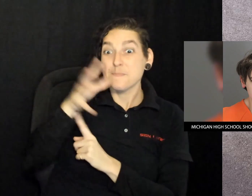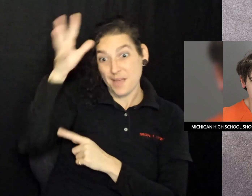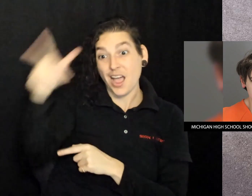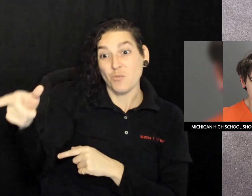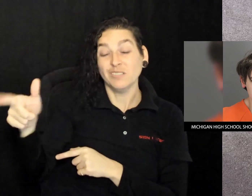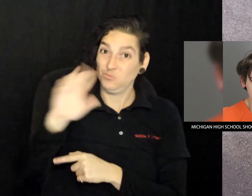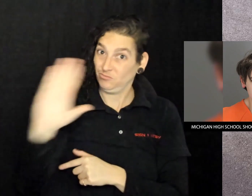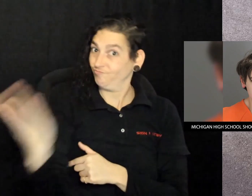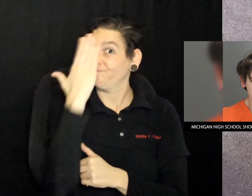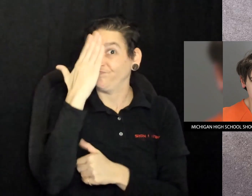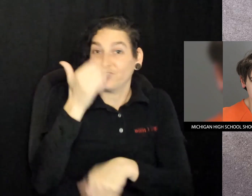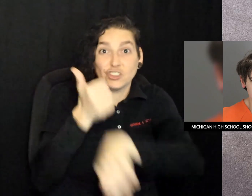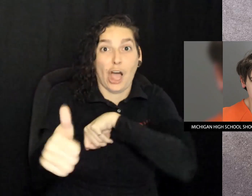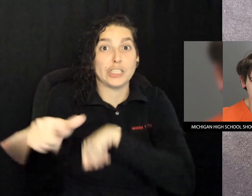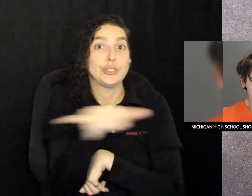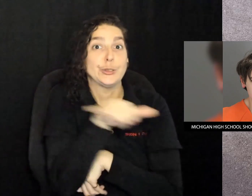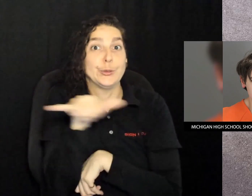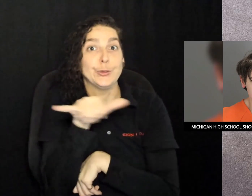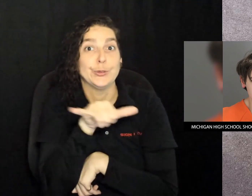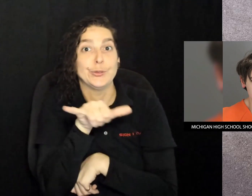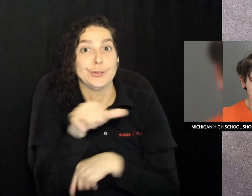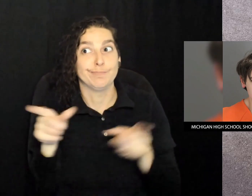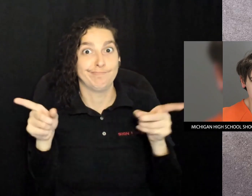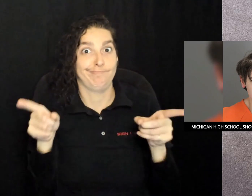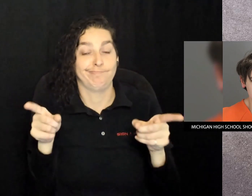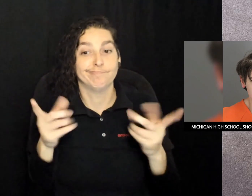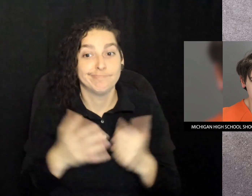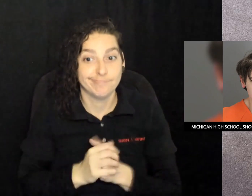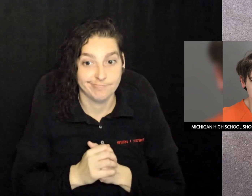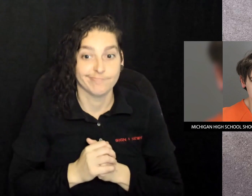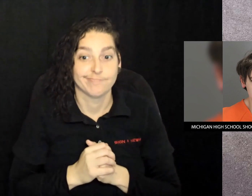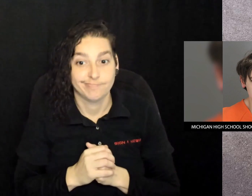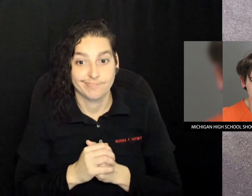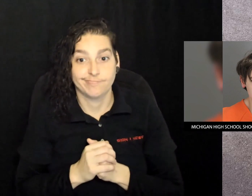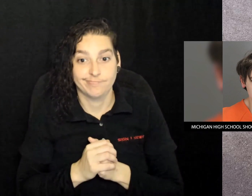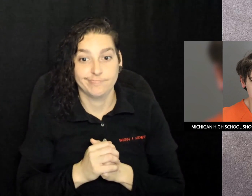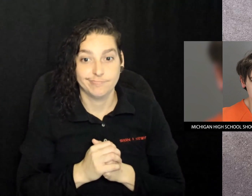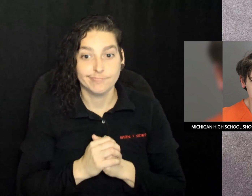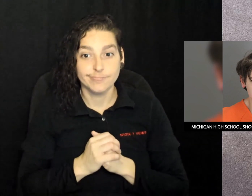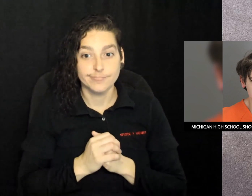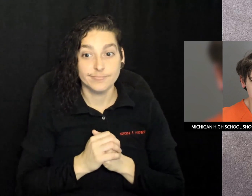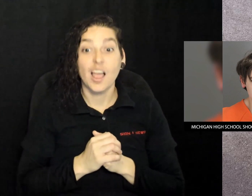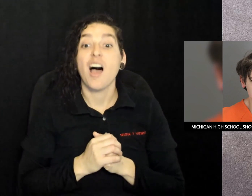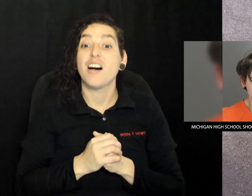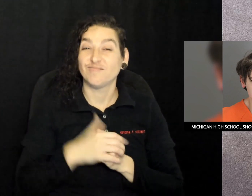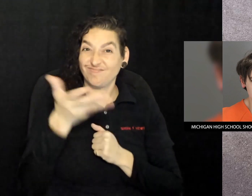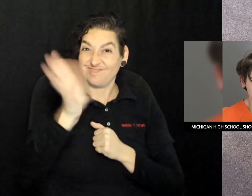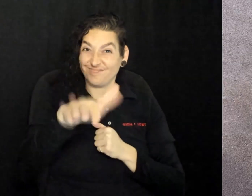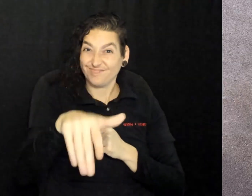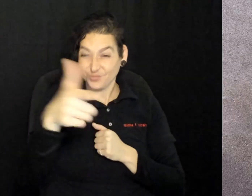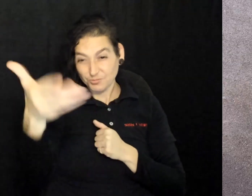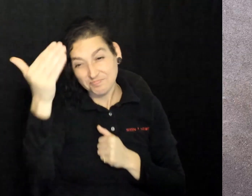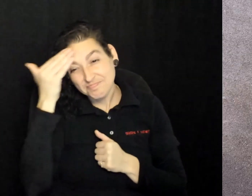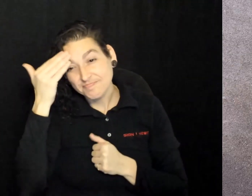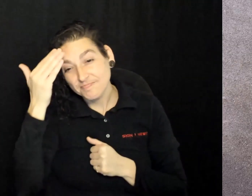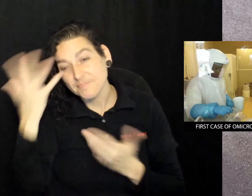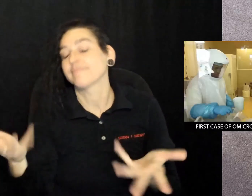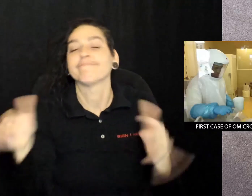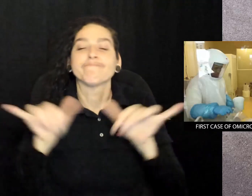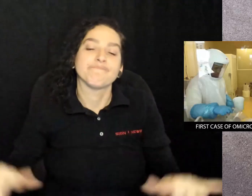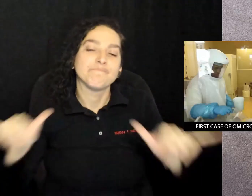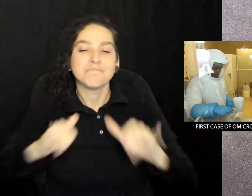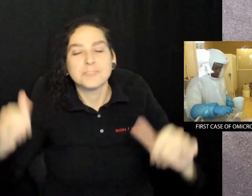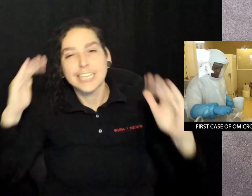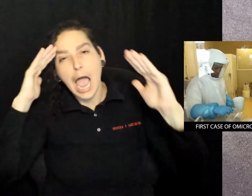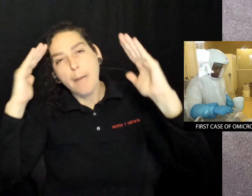and that's why prosecutors say Crumbley's parents could be facing charges to